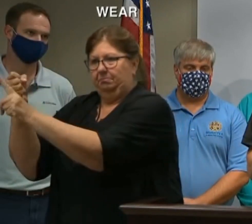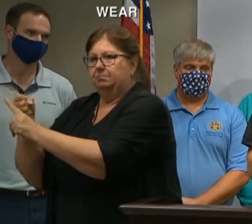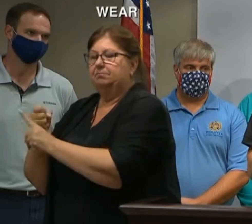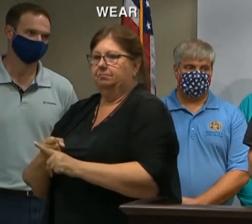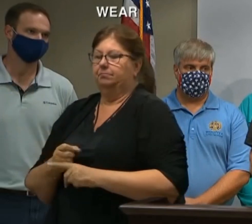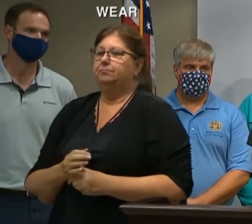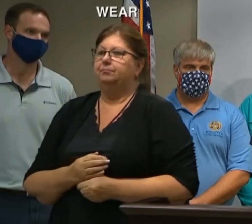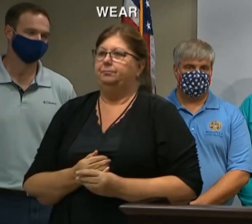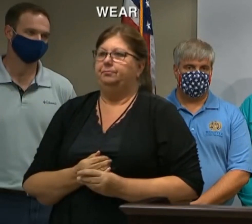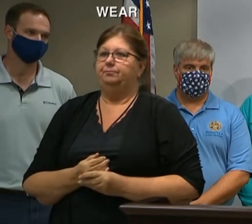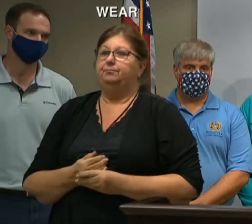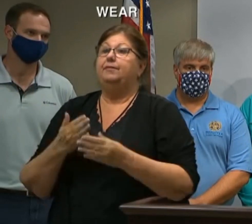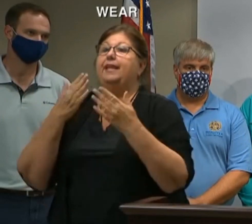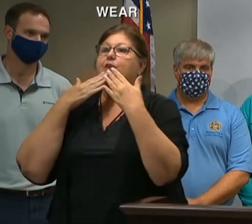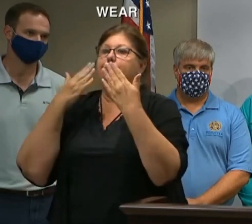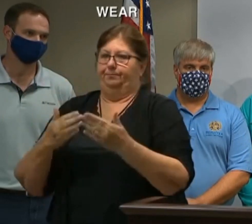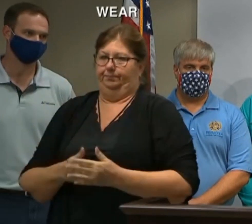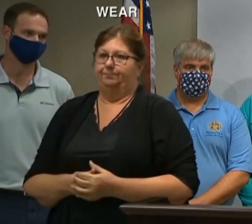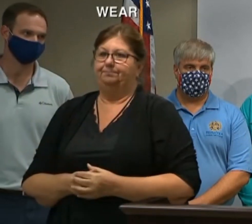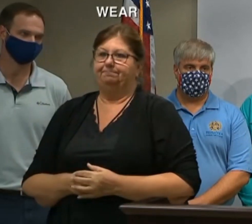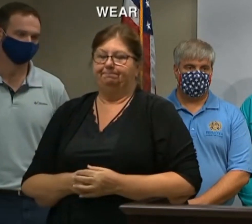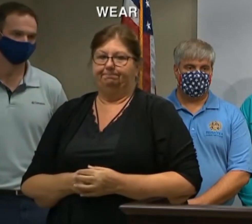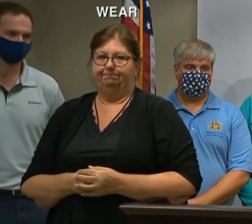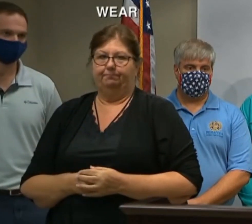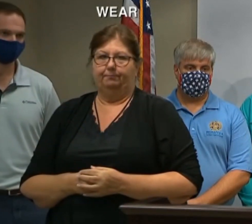quick as possible thank you